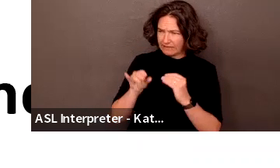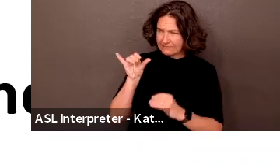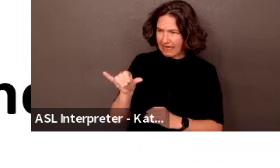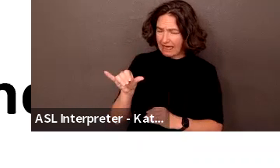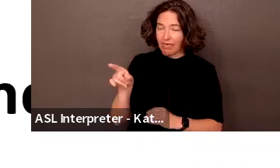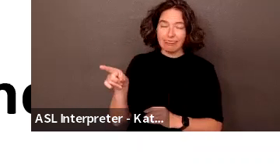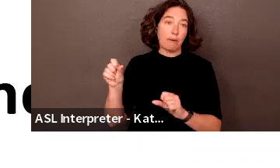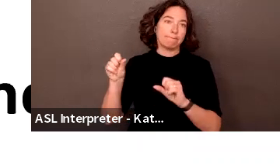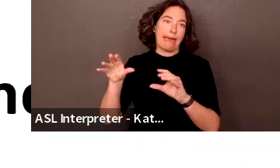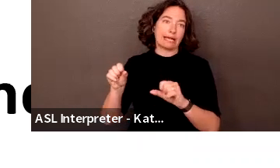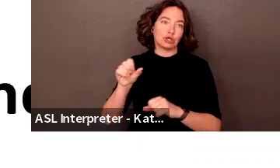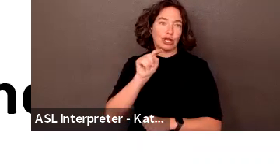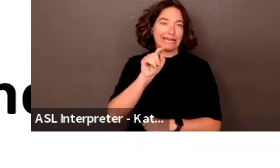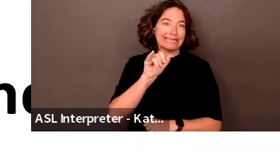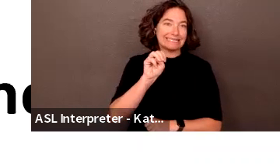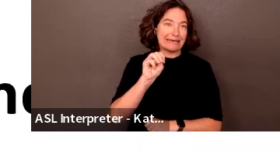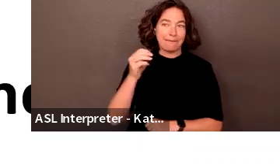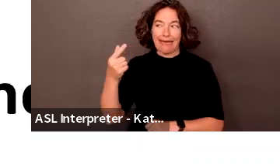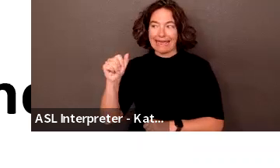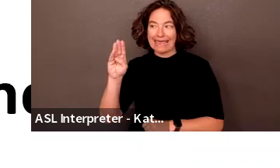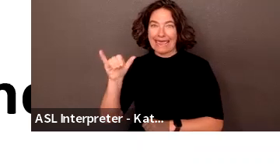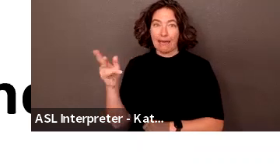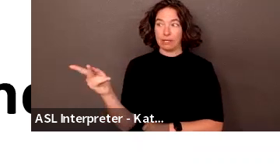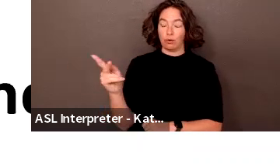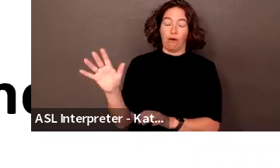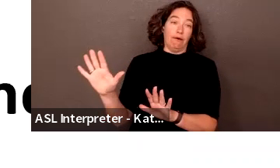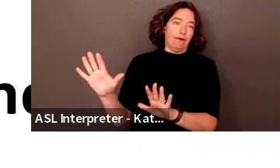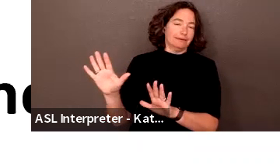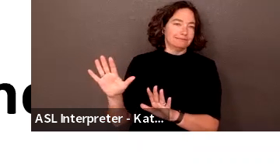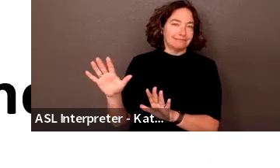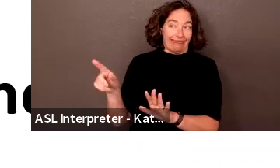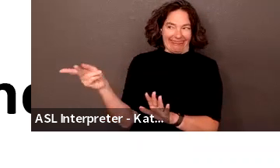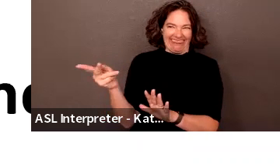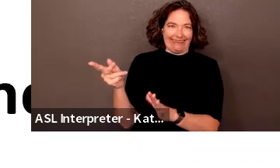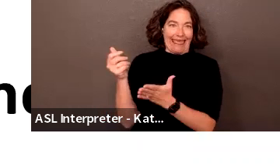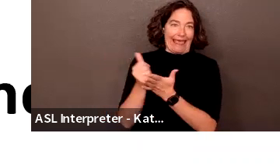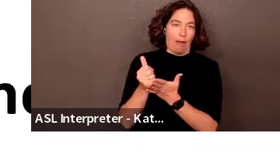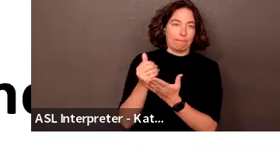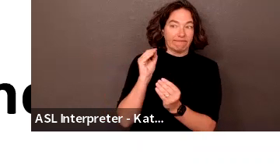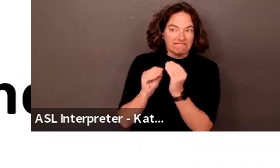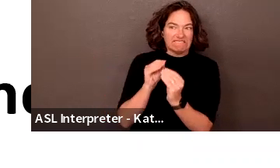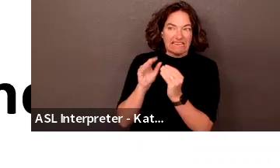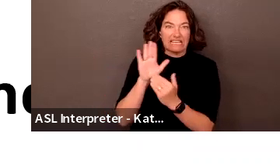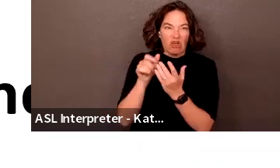to make sure that it fits in there and a lot of times we have -- we try to do